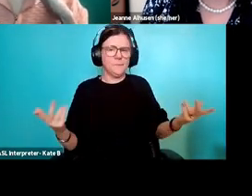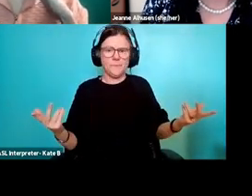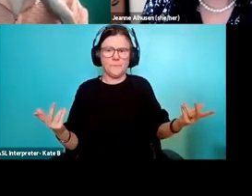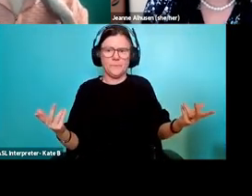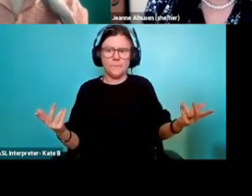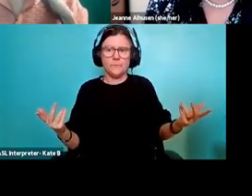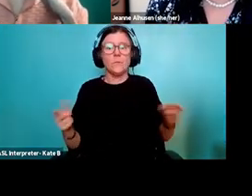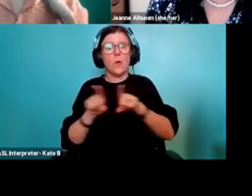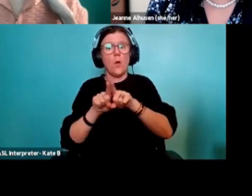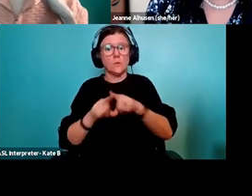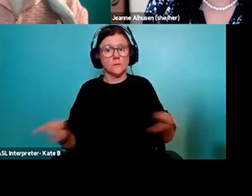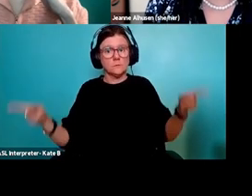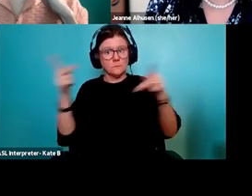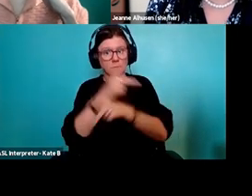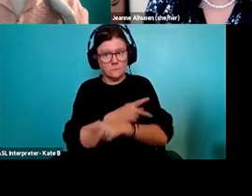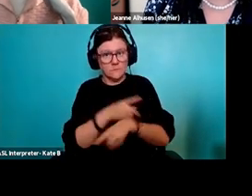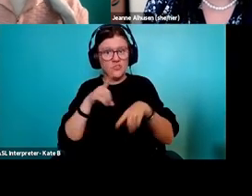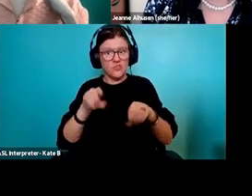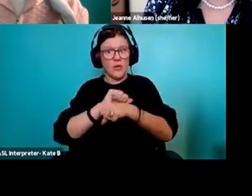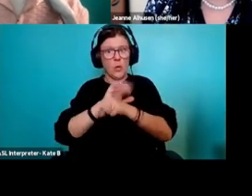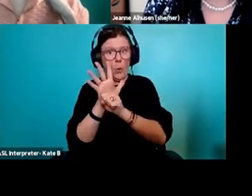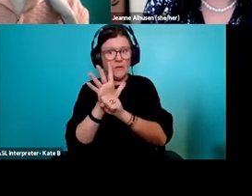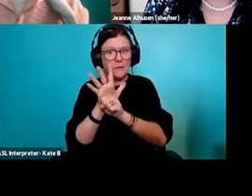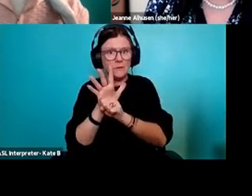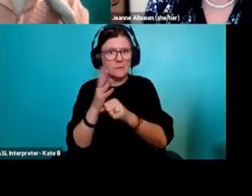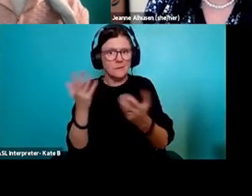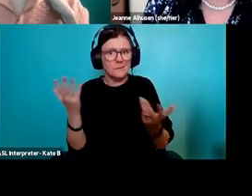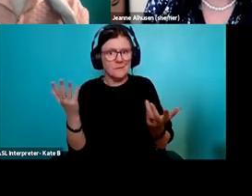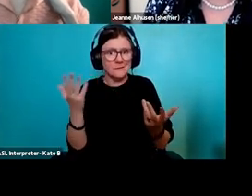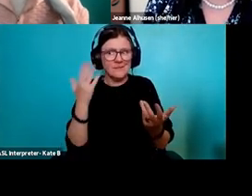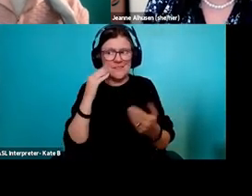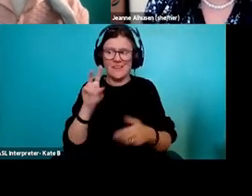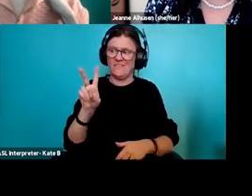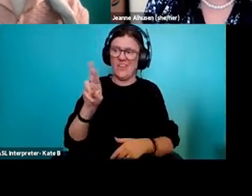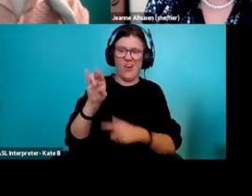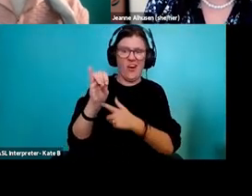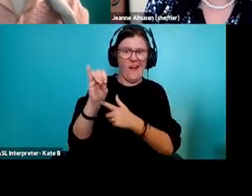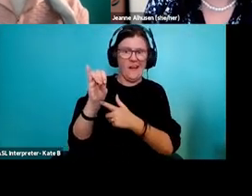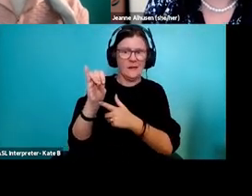exacerbated during this pandemic, is the use of video remote interpreting, which can be